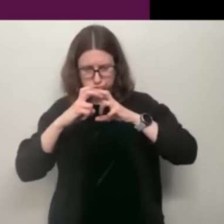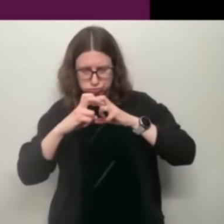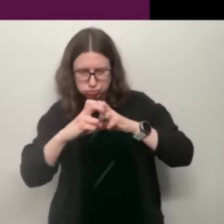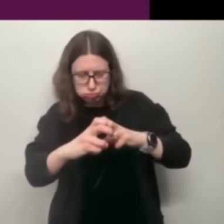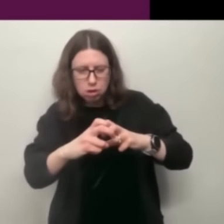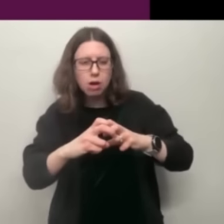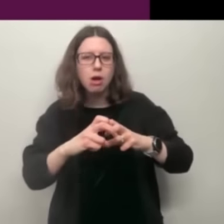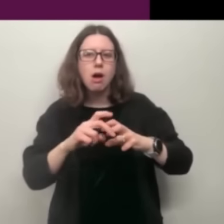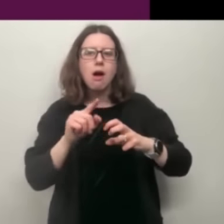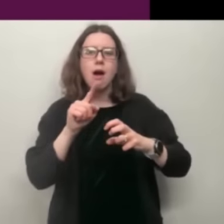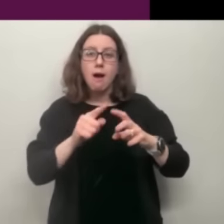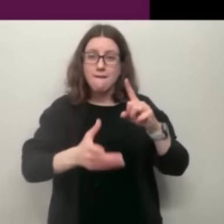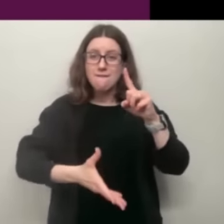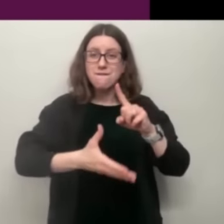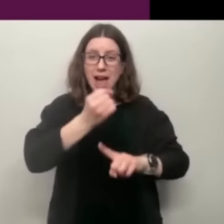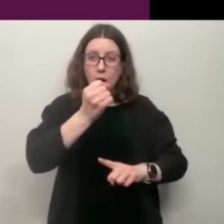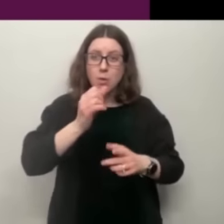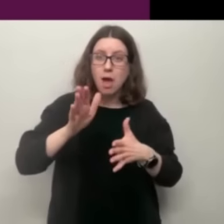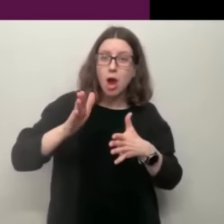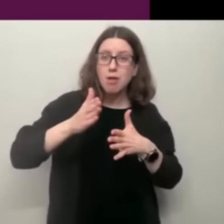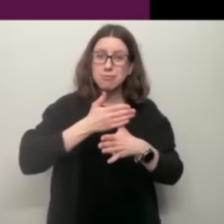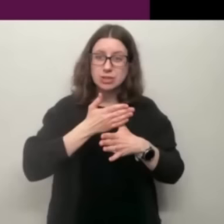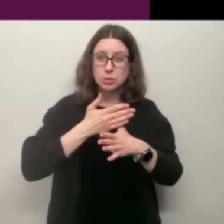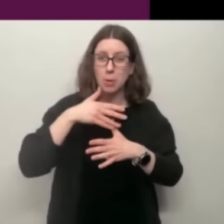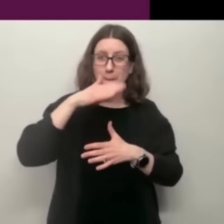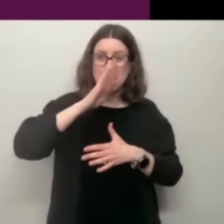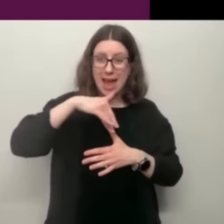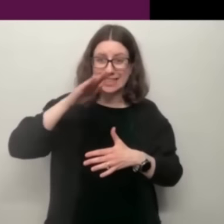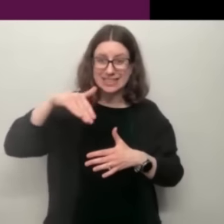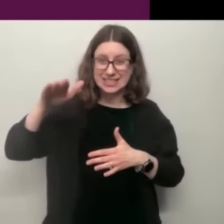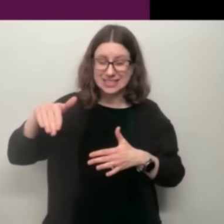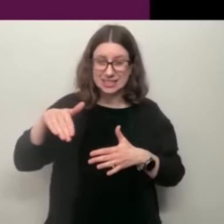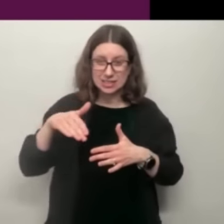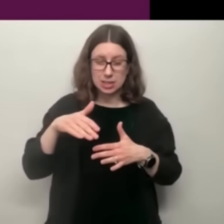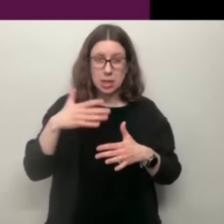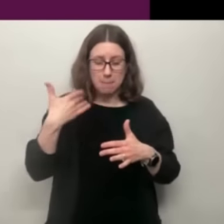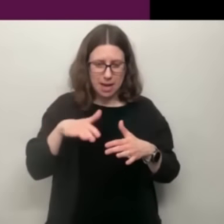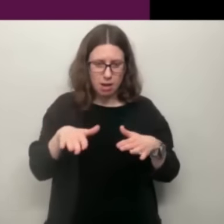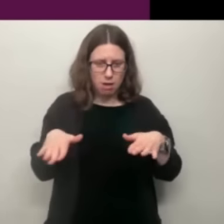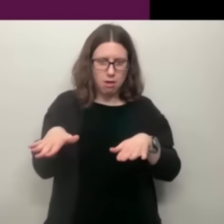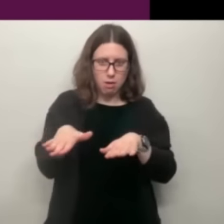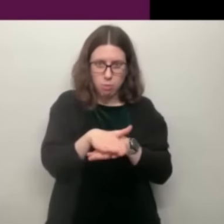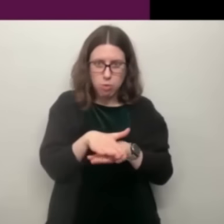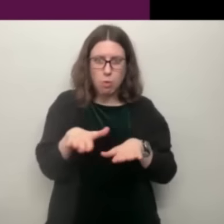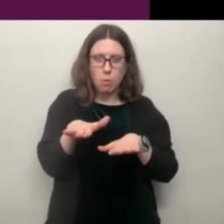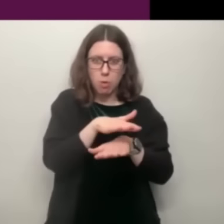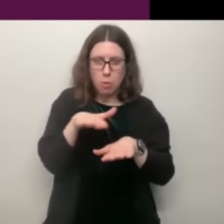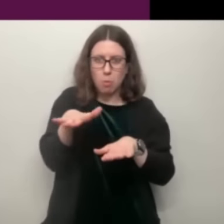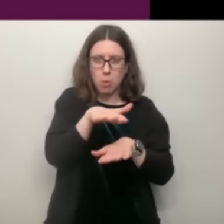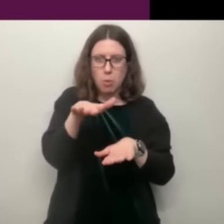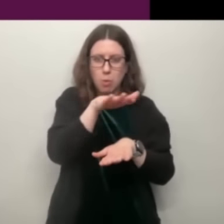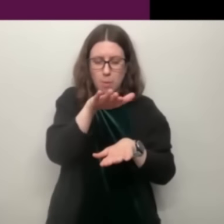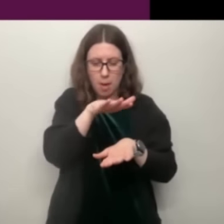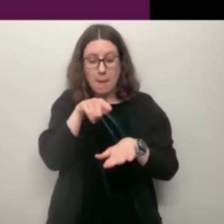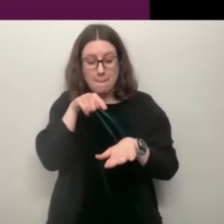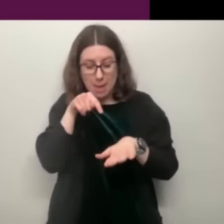of the original paint layers adhering to the surface of the cast iron. And this paint was a deep mahogany red brown.